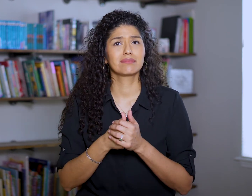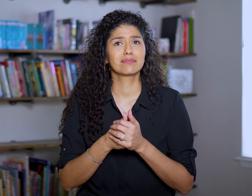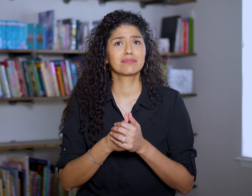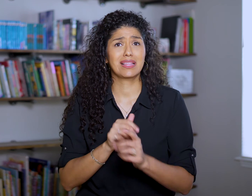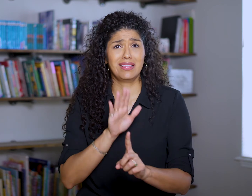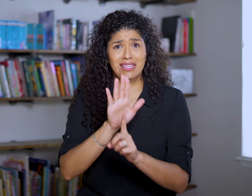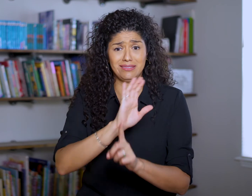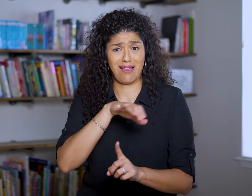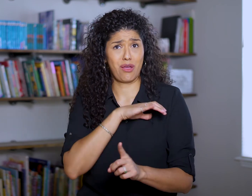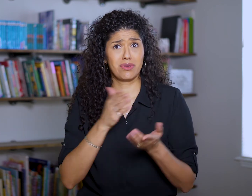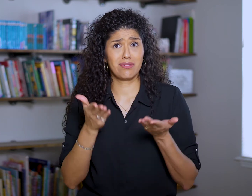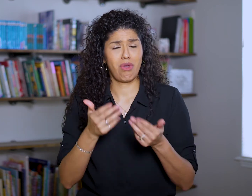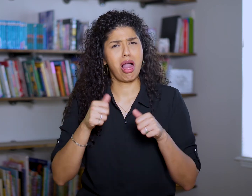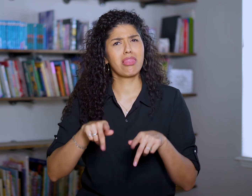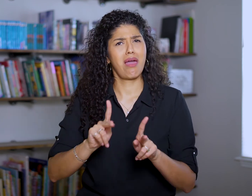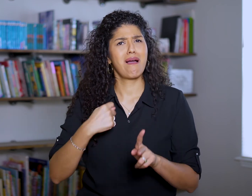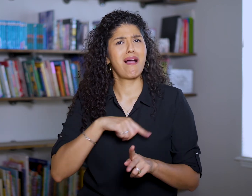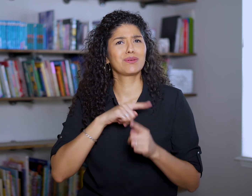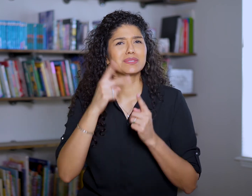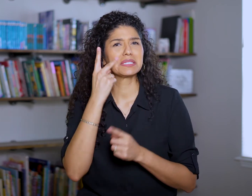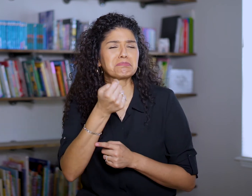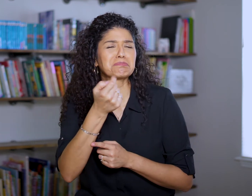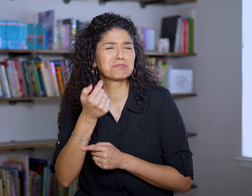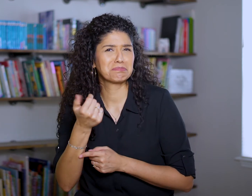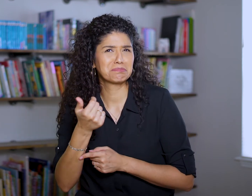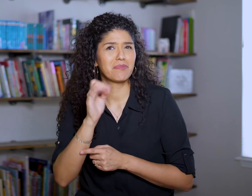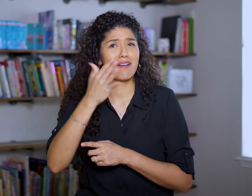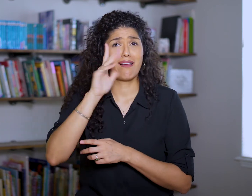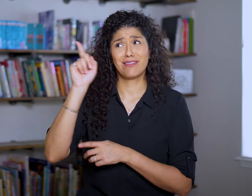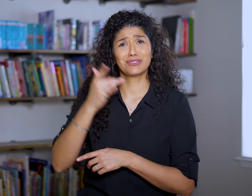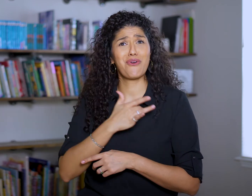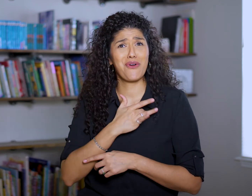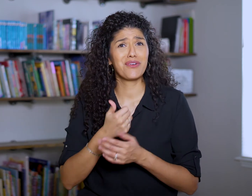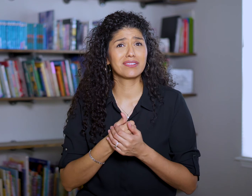and his character here shows us glimpses of God’s heart.